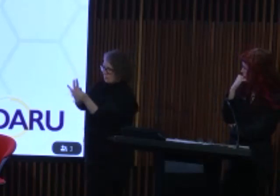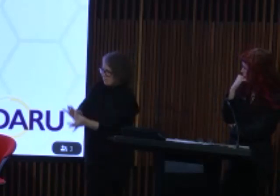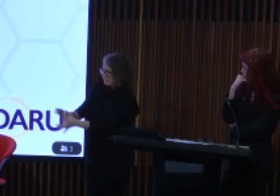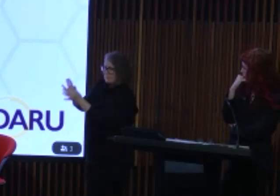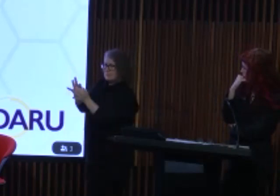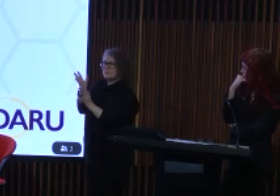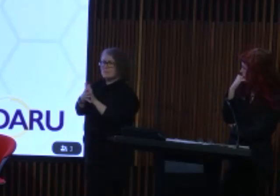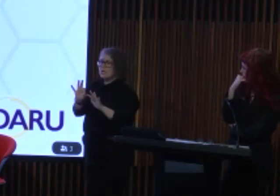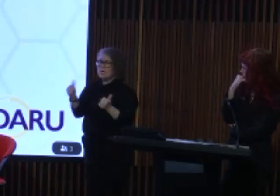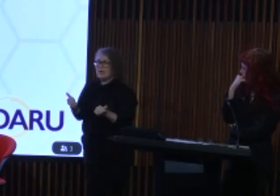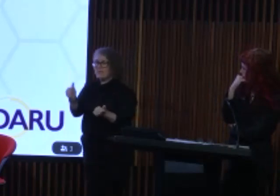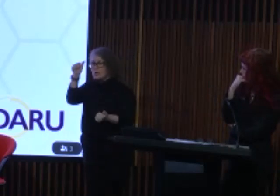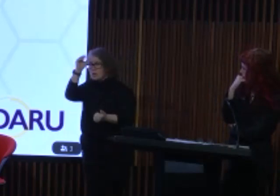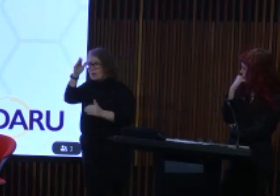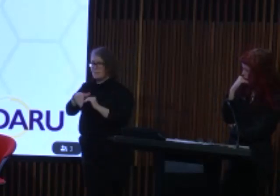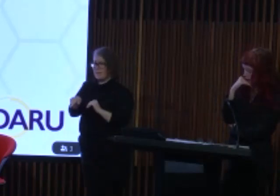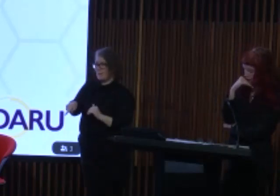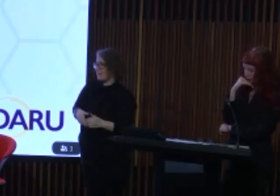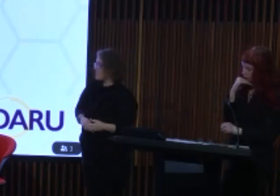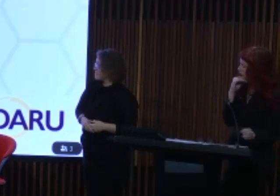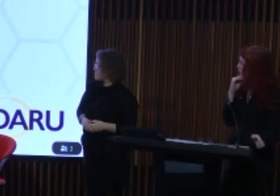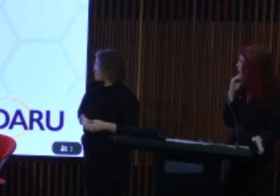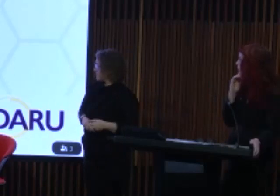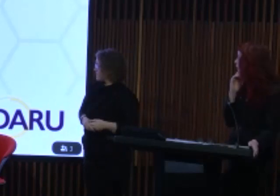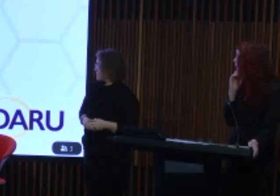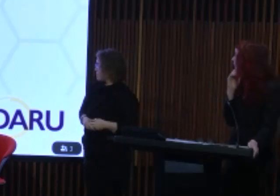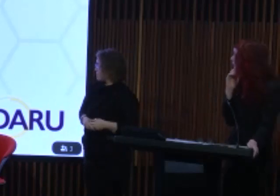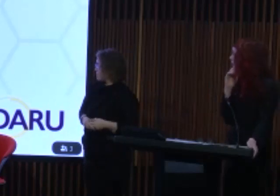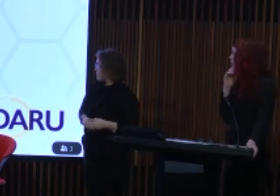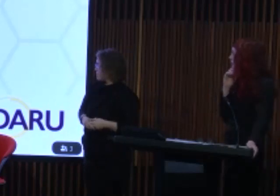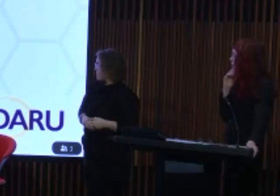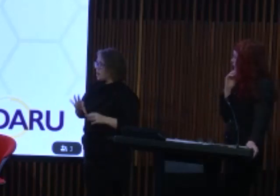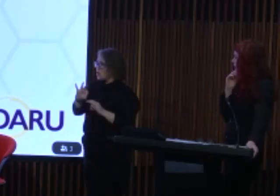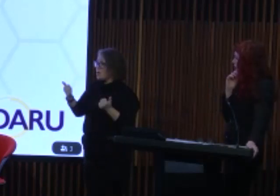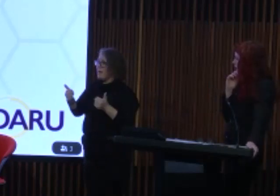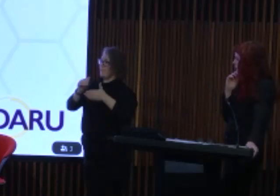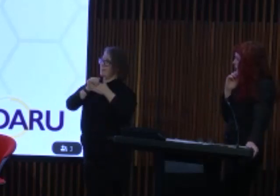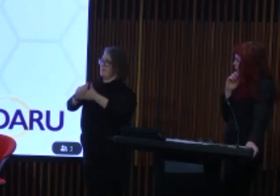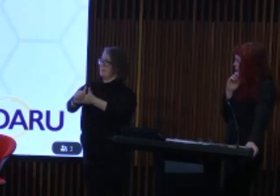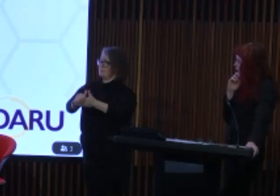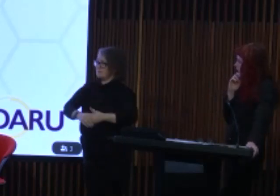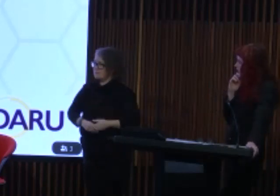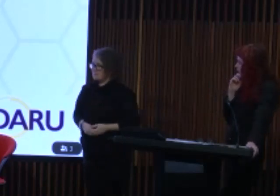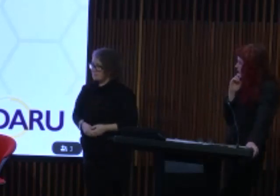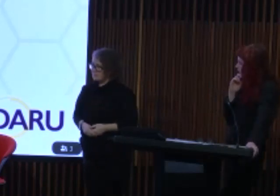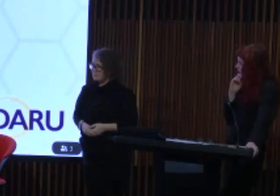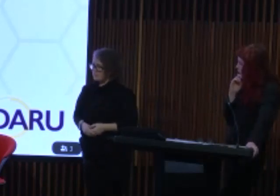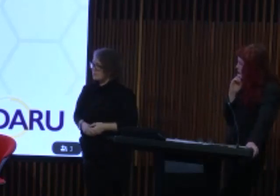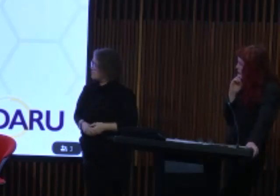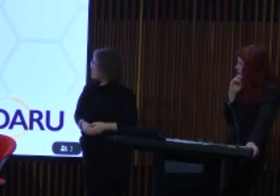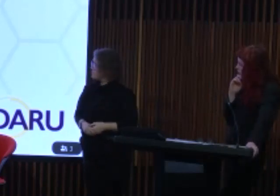And that it was felt lack of leadership. There's doesn't seem to be enough leadership,